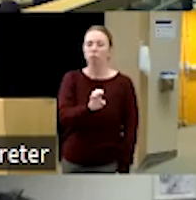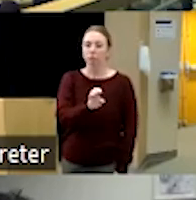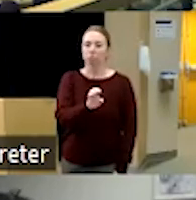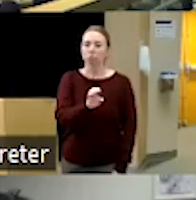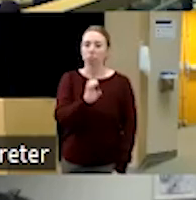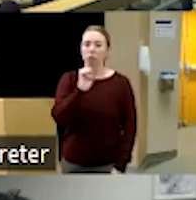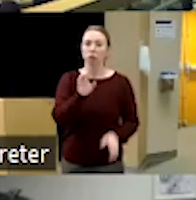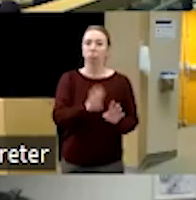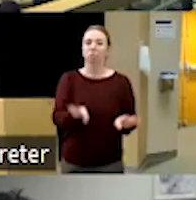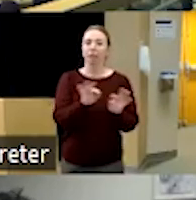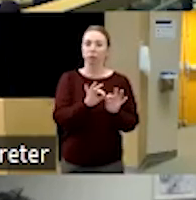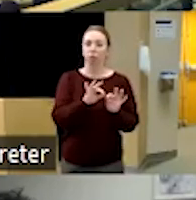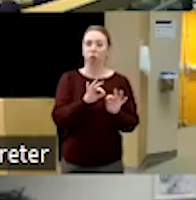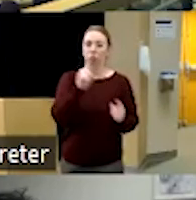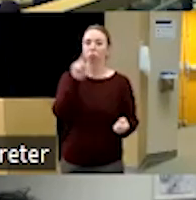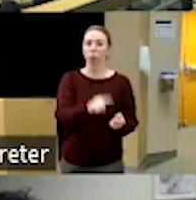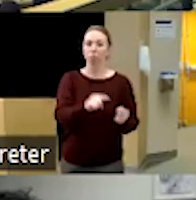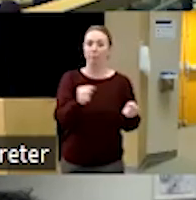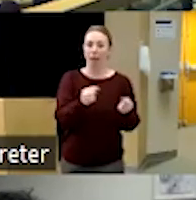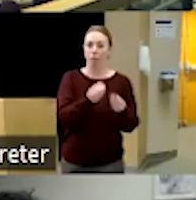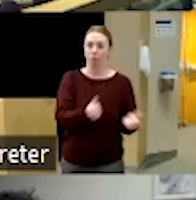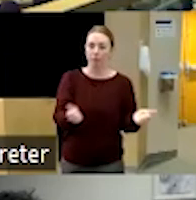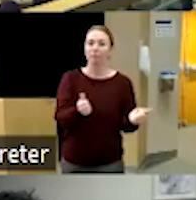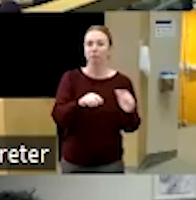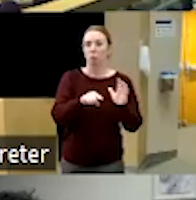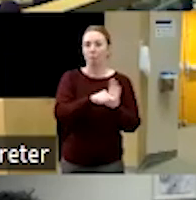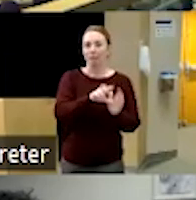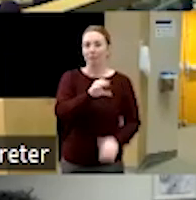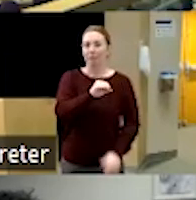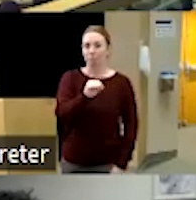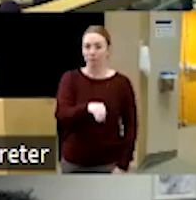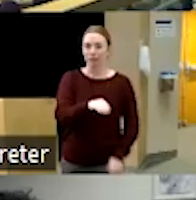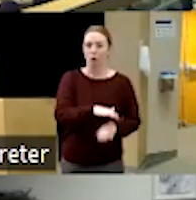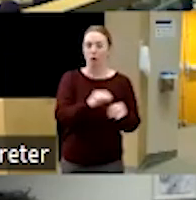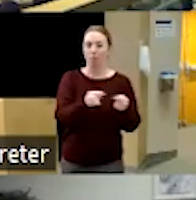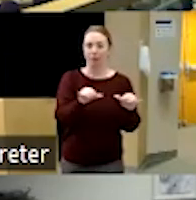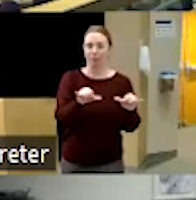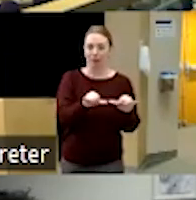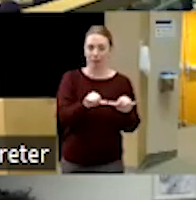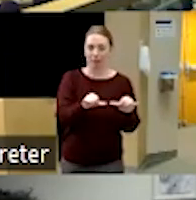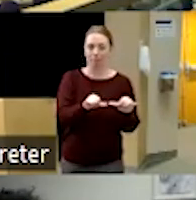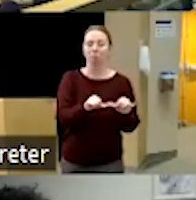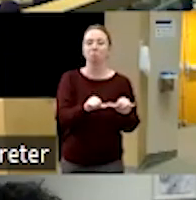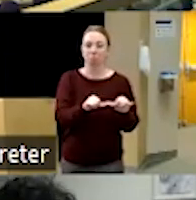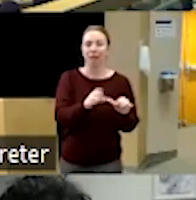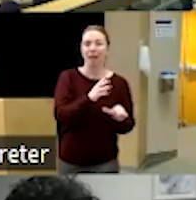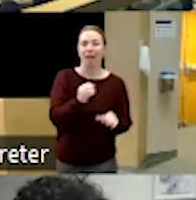50 on the Pain Scale um and higher doses are not necessarily better and this is